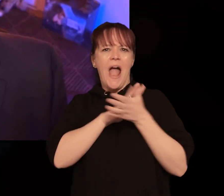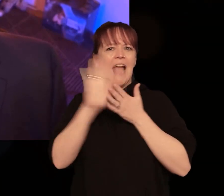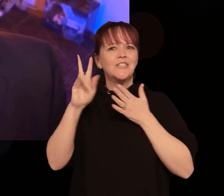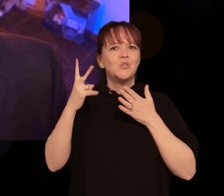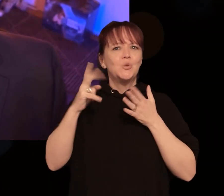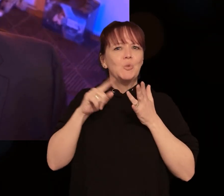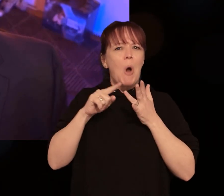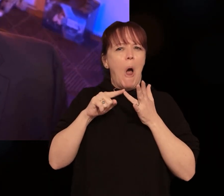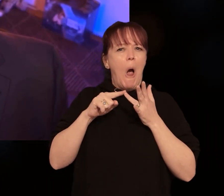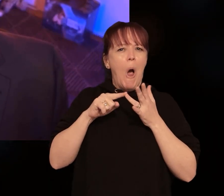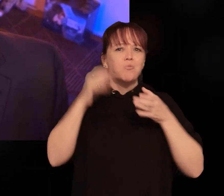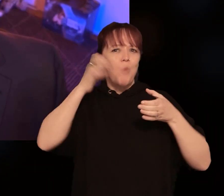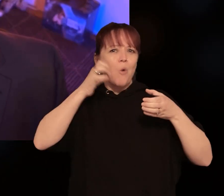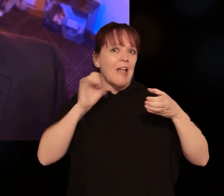it's just good old H2O.